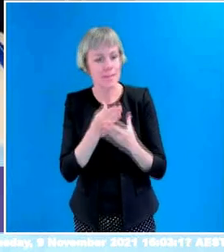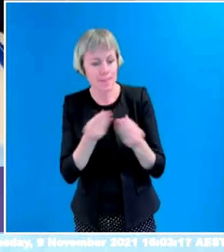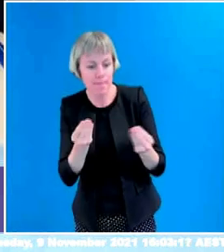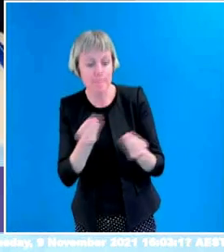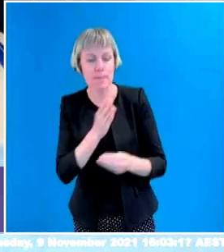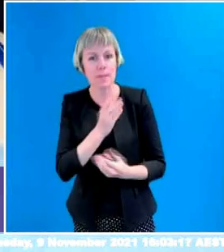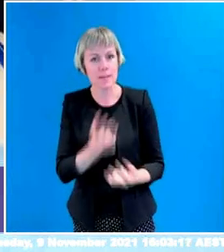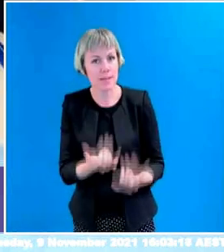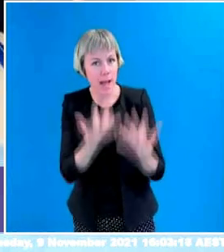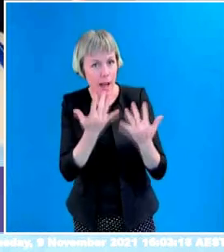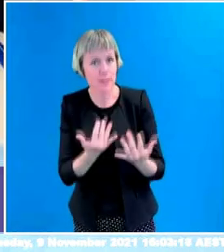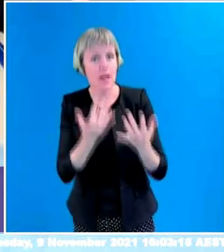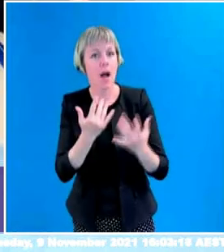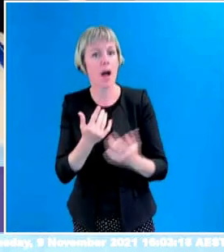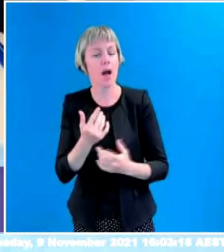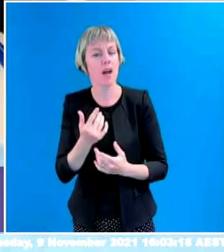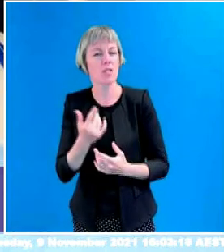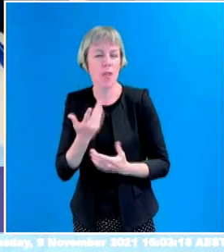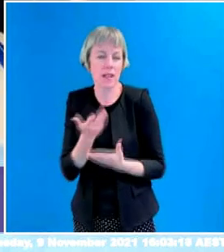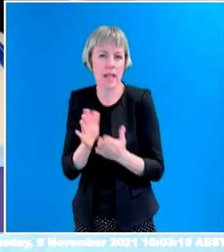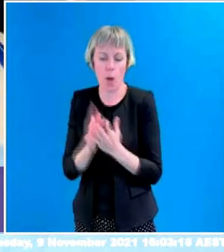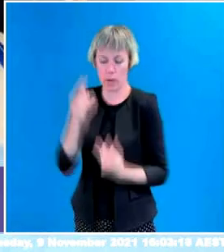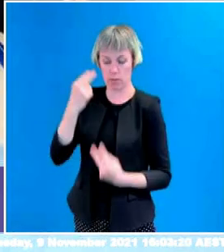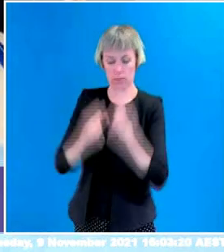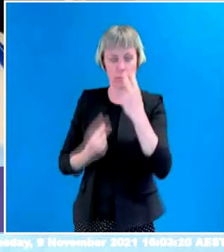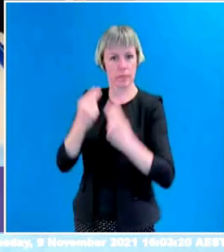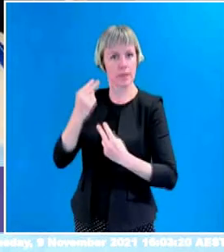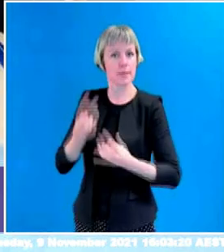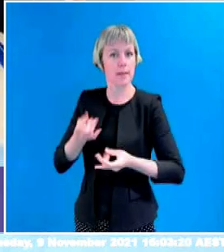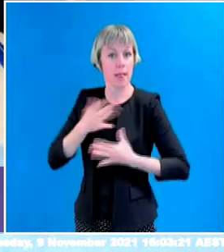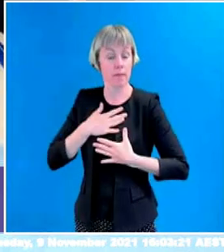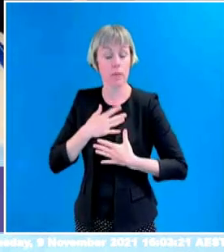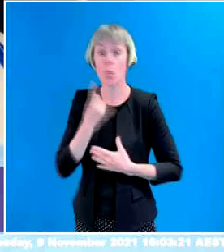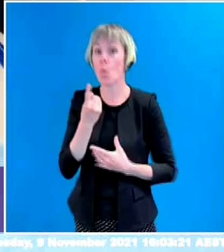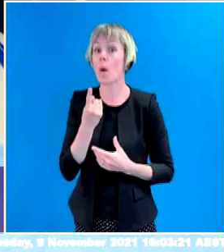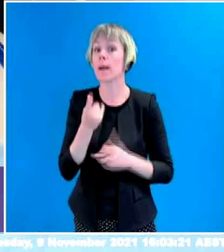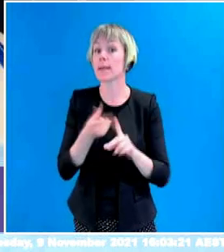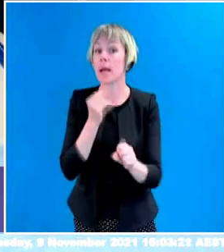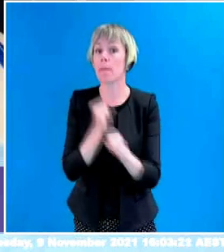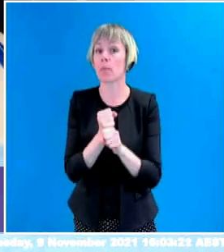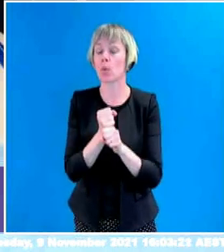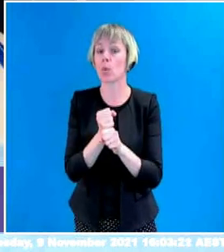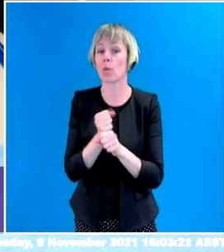One example is in relation to the area of sterilisation where, following our